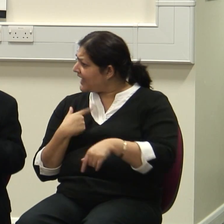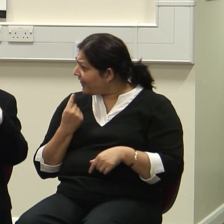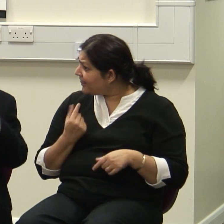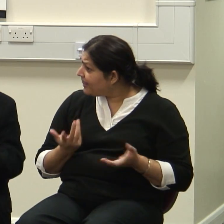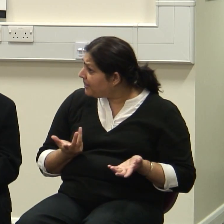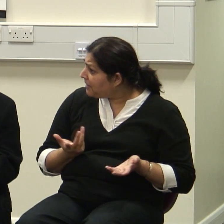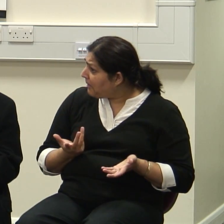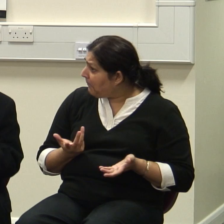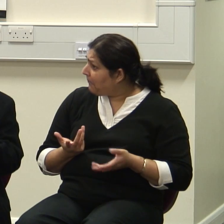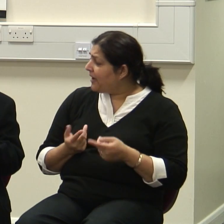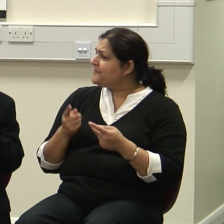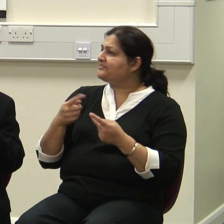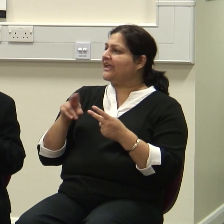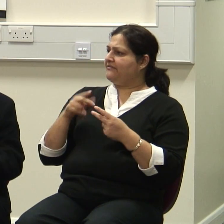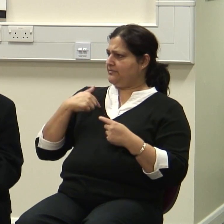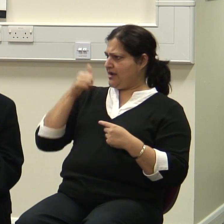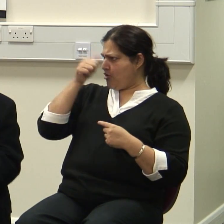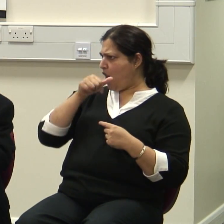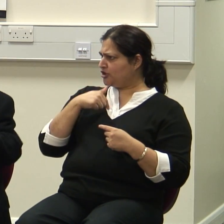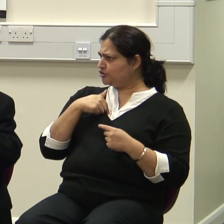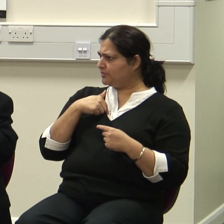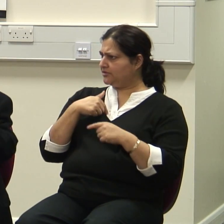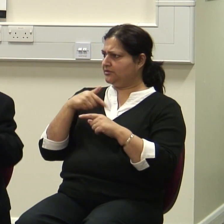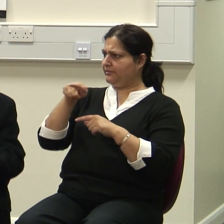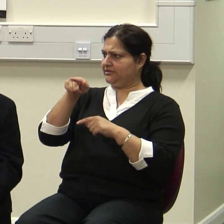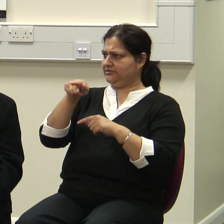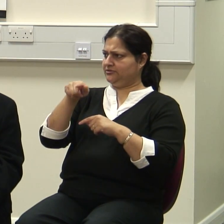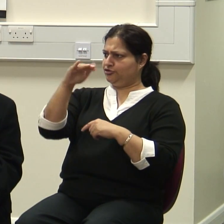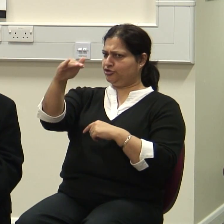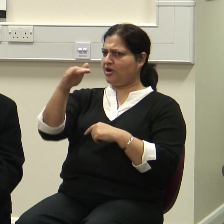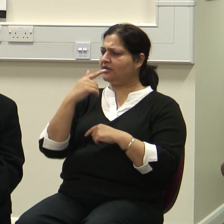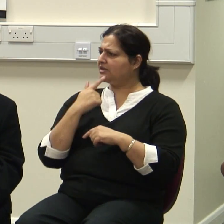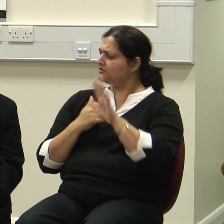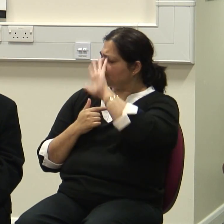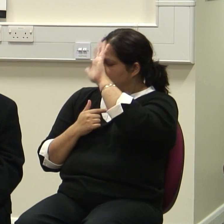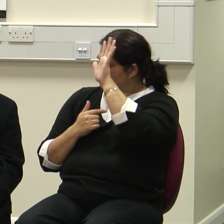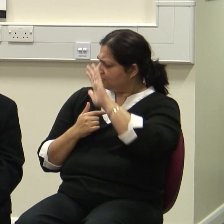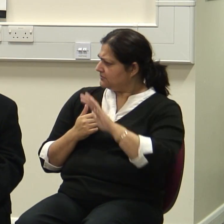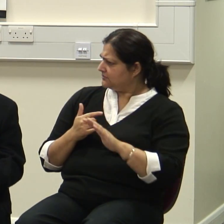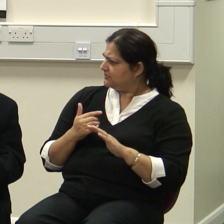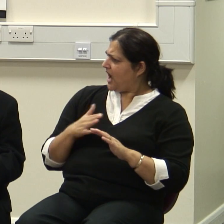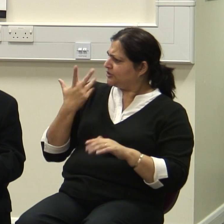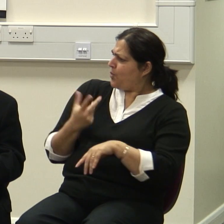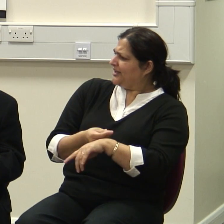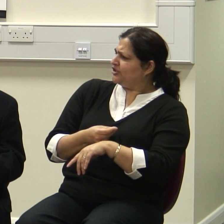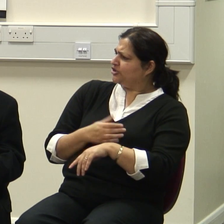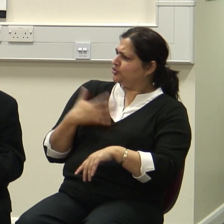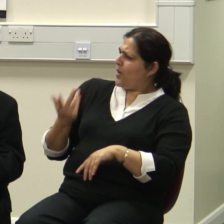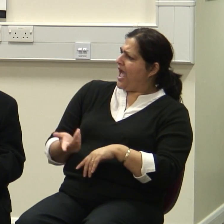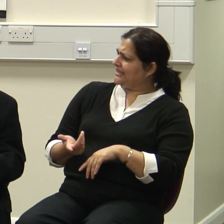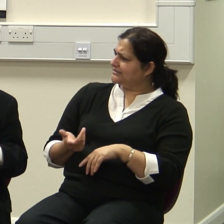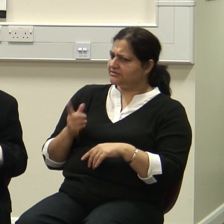is some health fanatic and says ‘no, no, I don't want any injections’. Then what